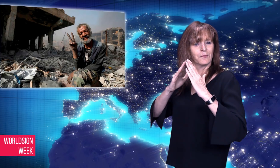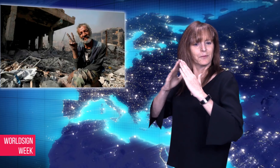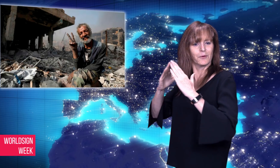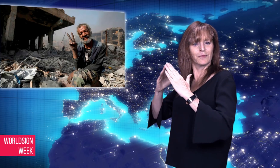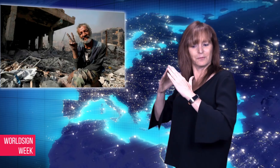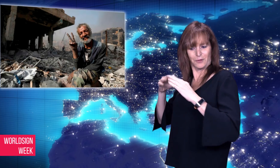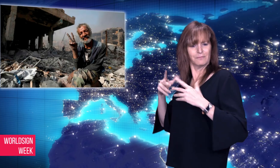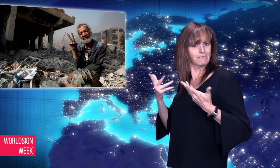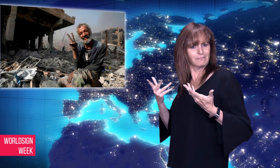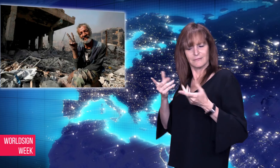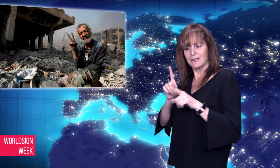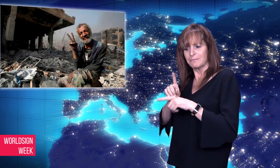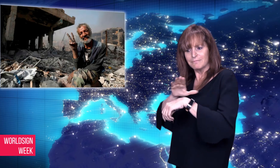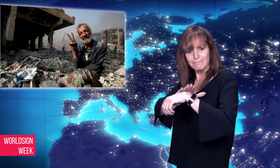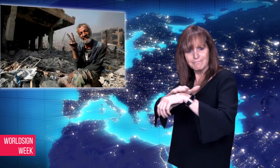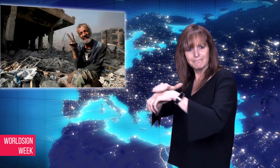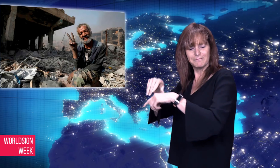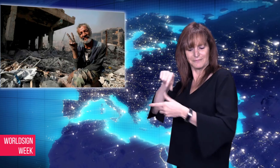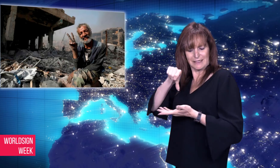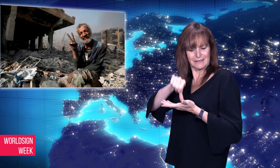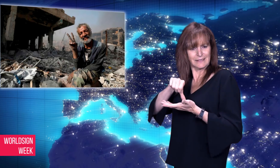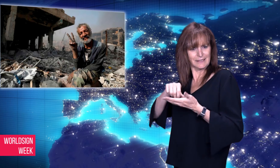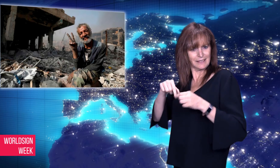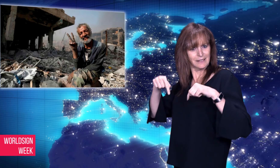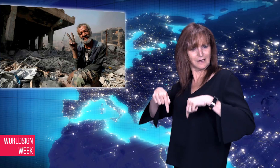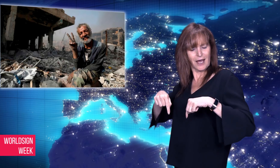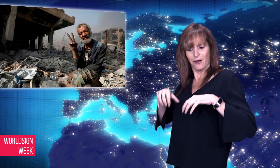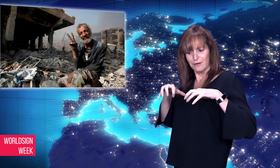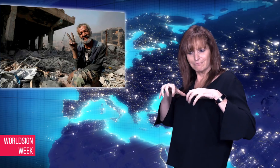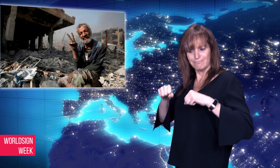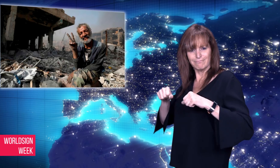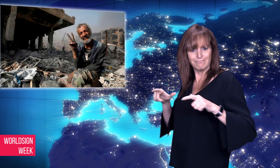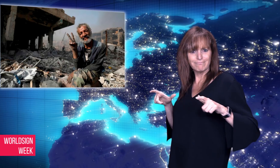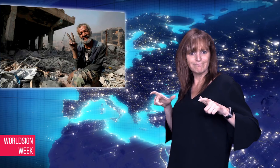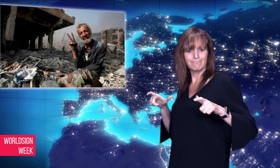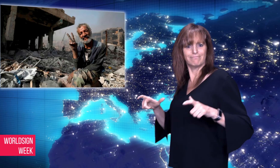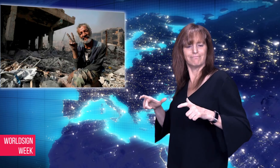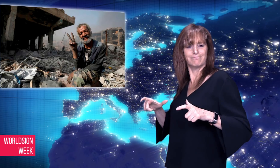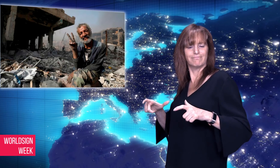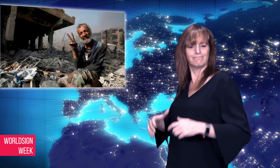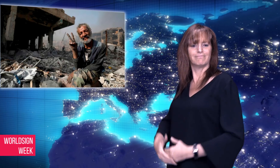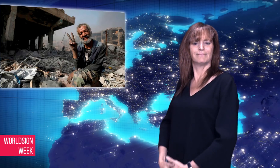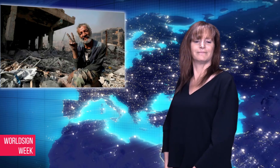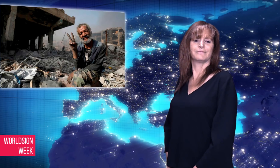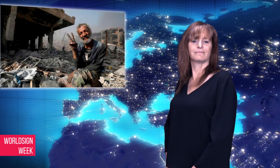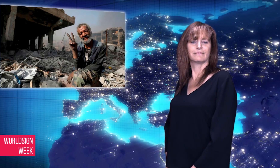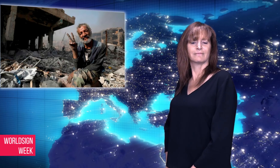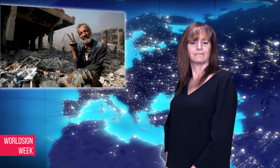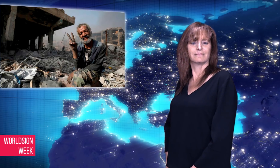that the city has been secured. It